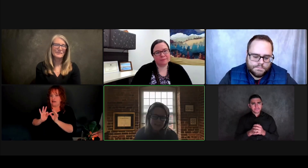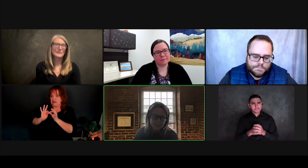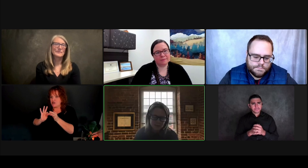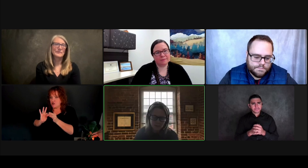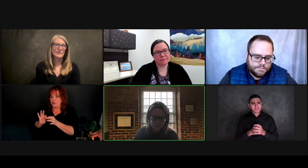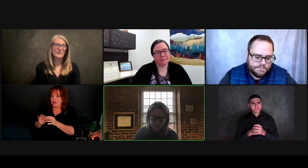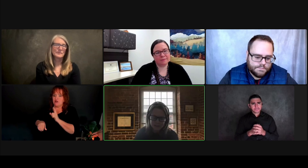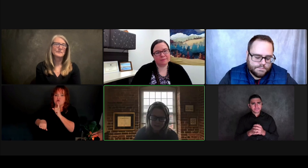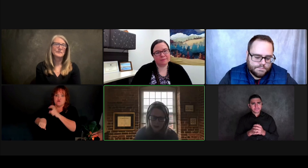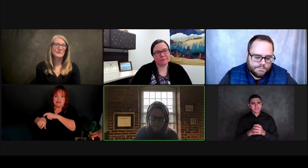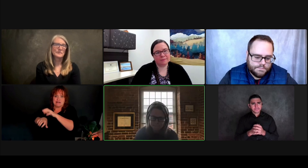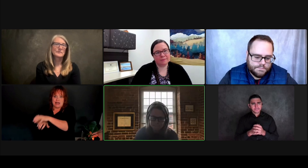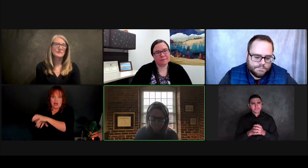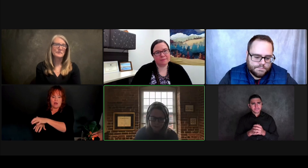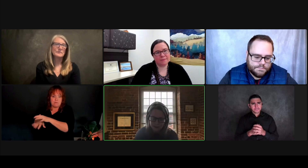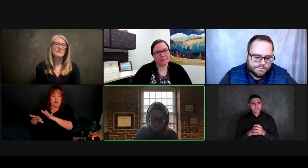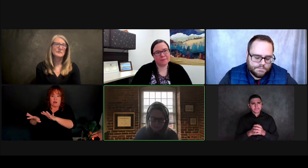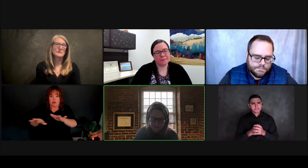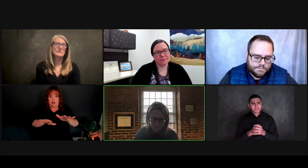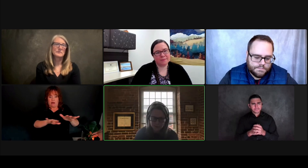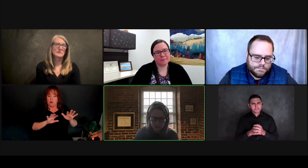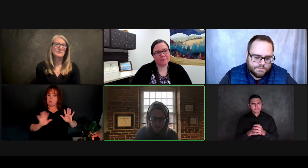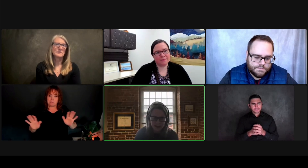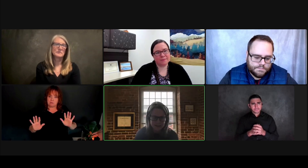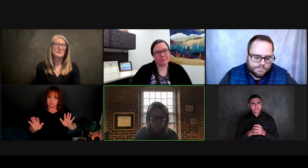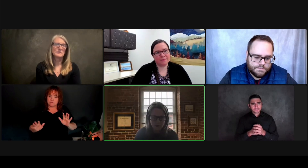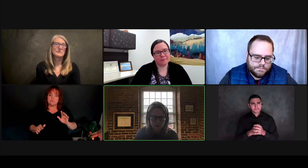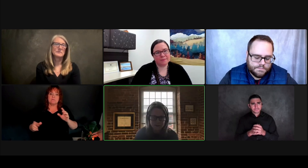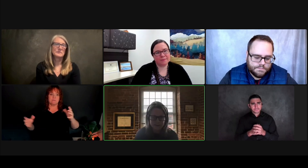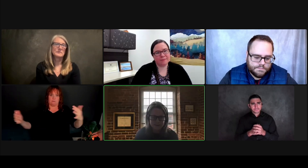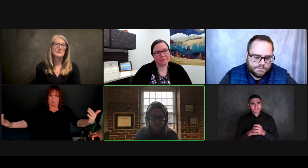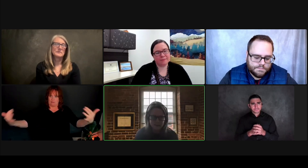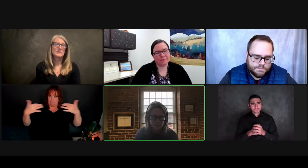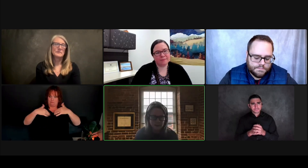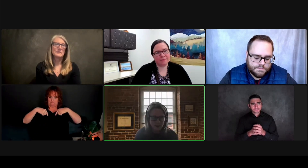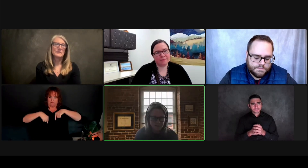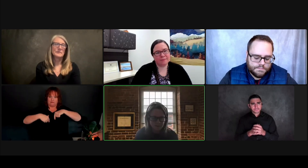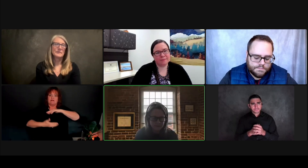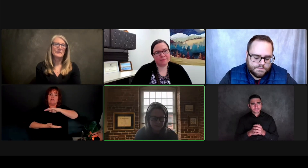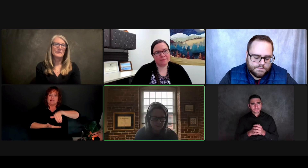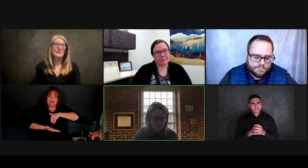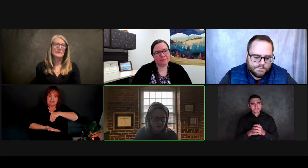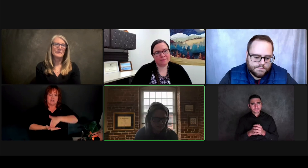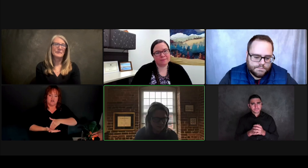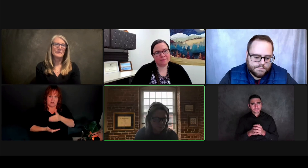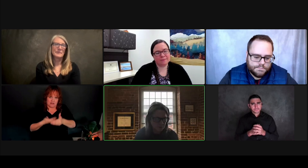So the centralized process that we offer for our Georgia